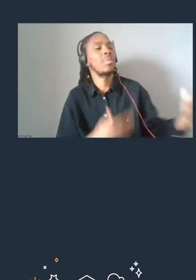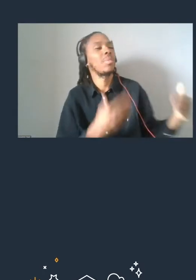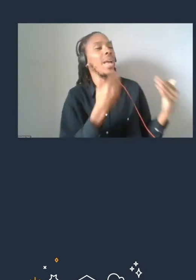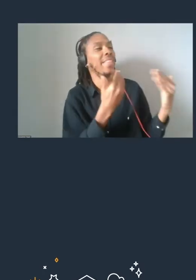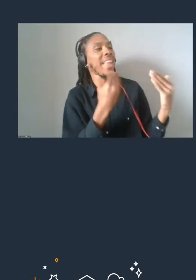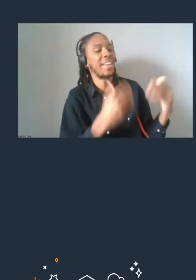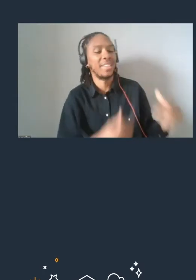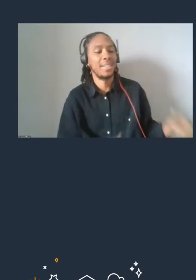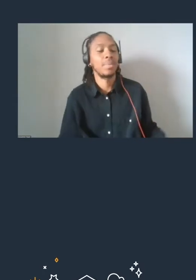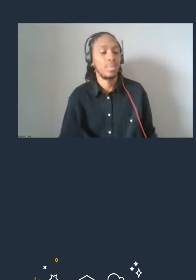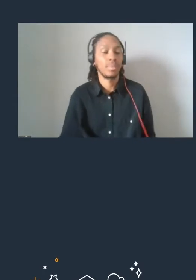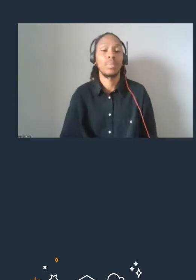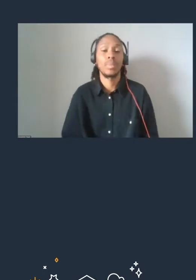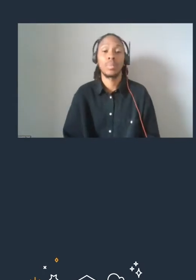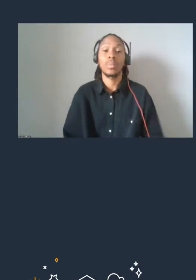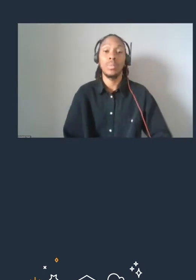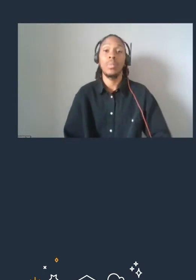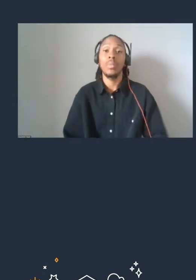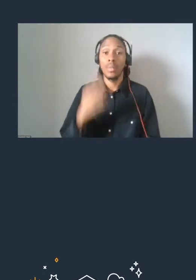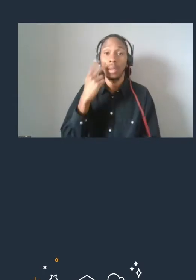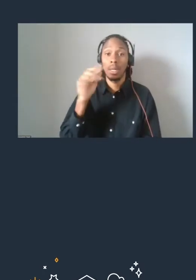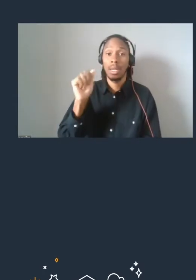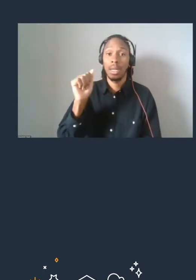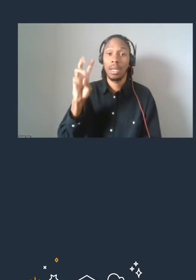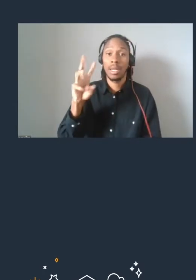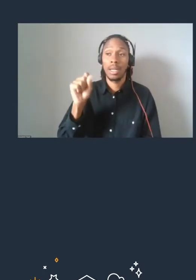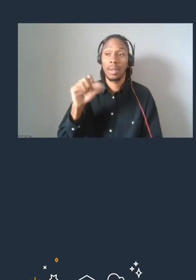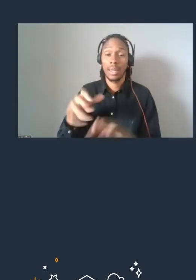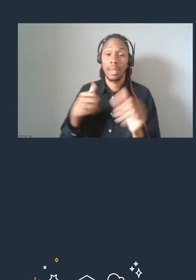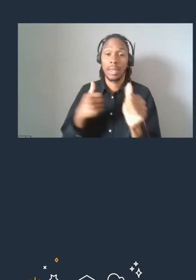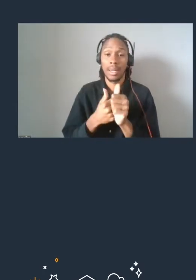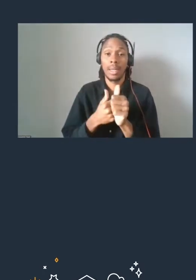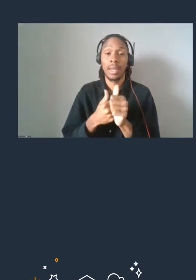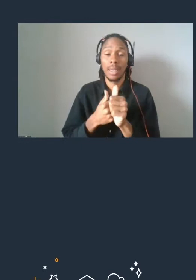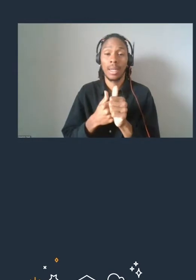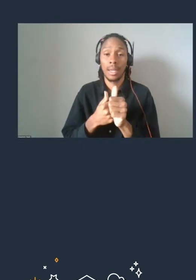So as we saw that AWS Backup provides centralized data protection